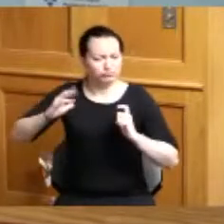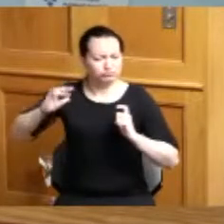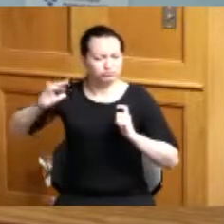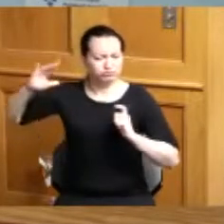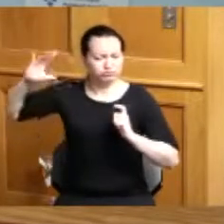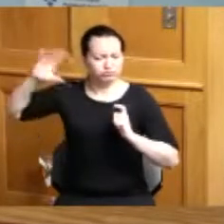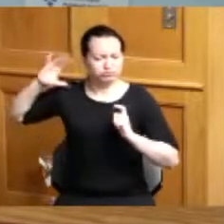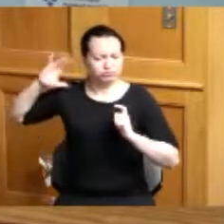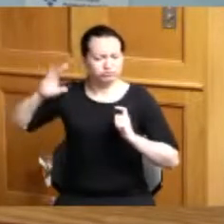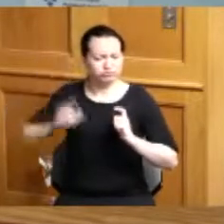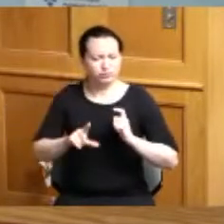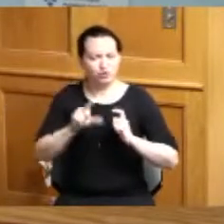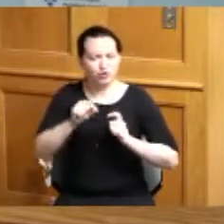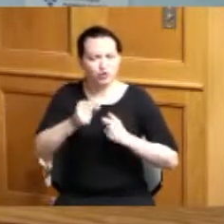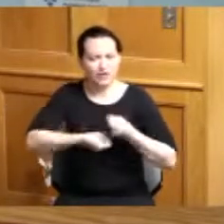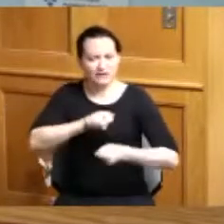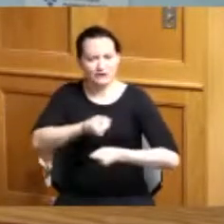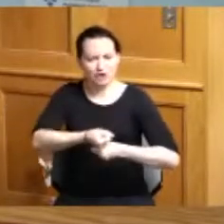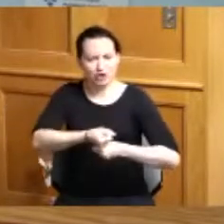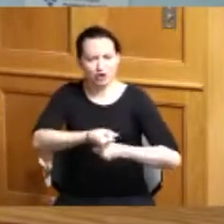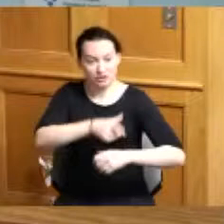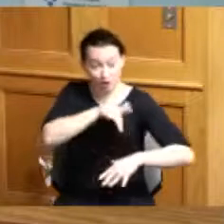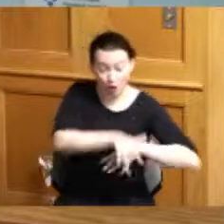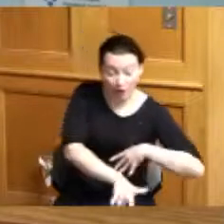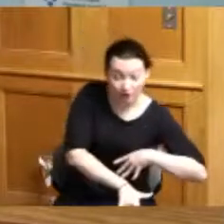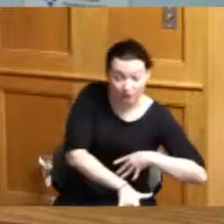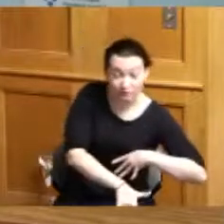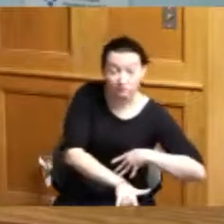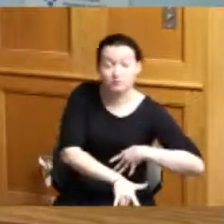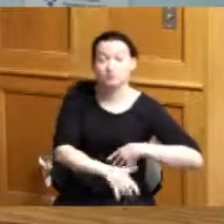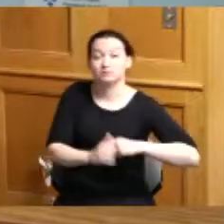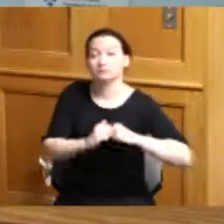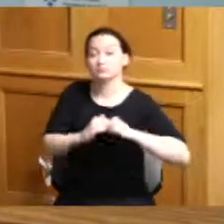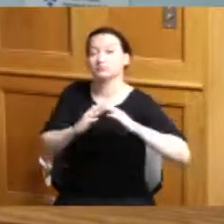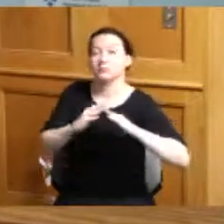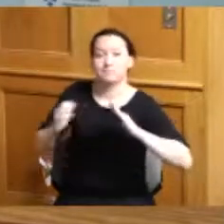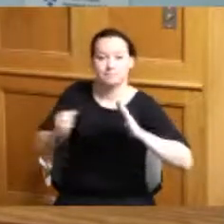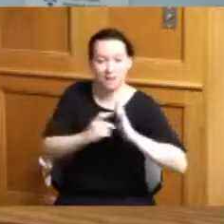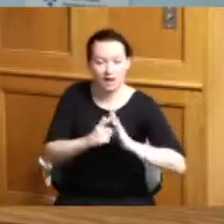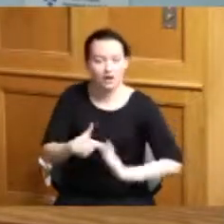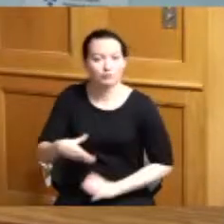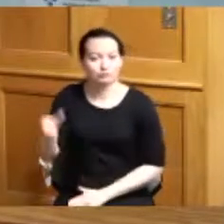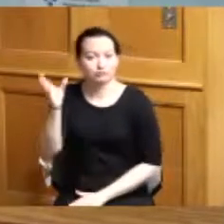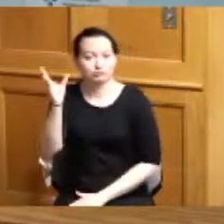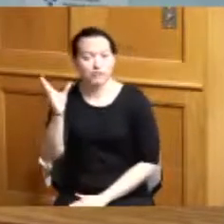was 20 years ahead of his time so we definitely bringing it back presented it to you to have the